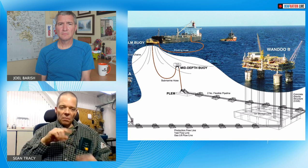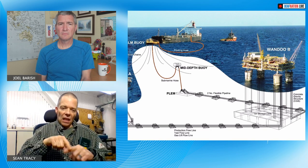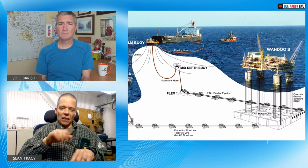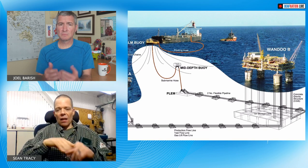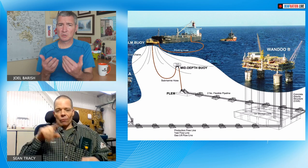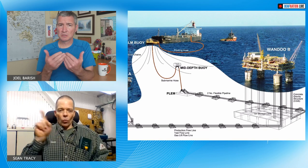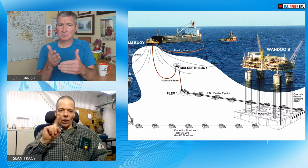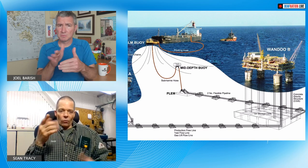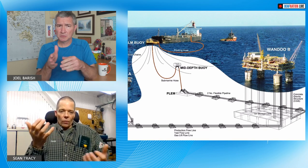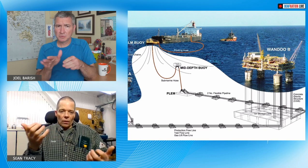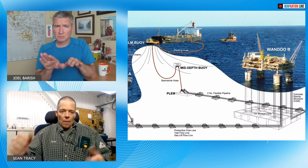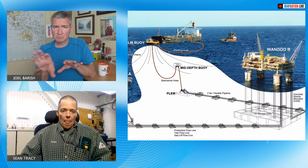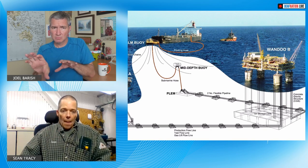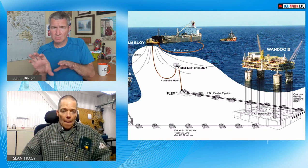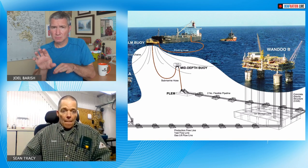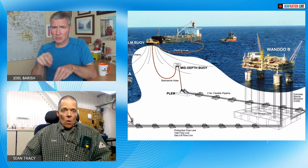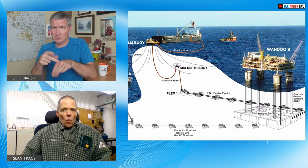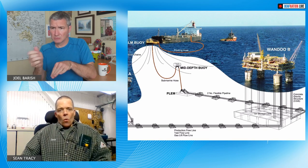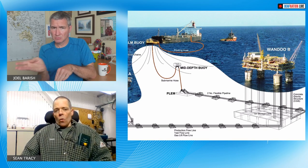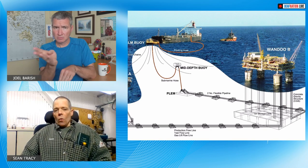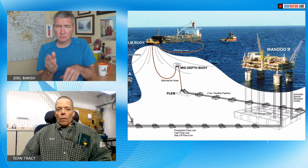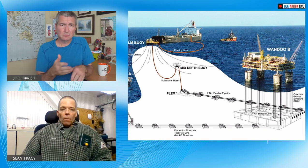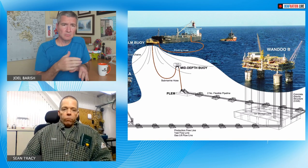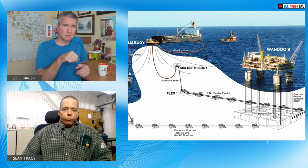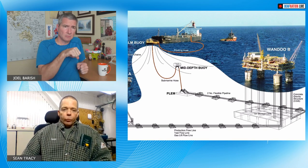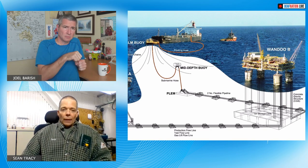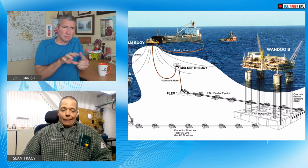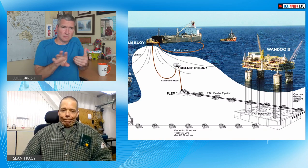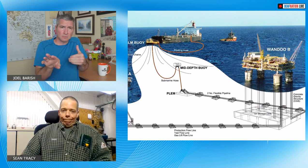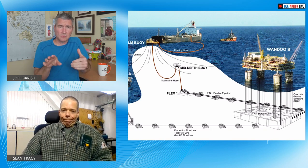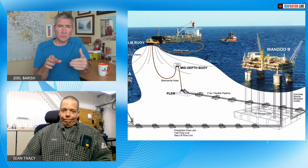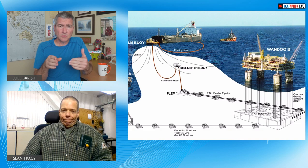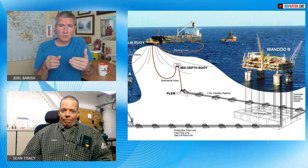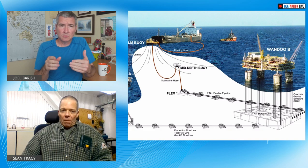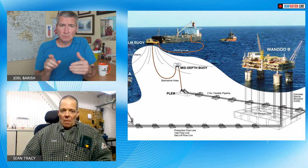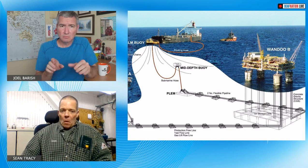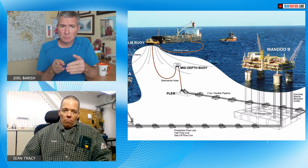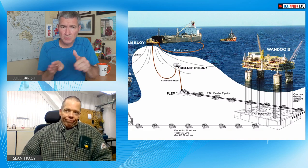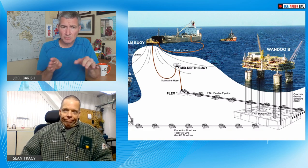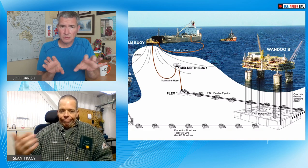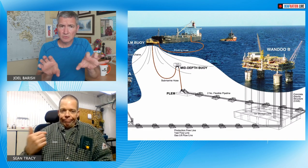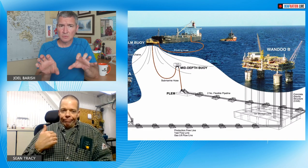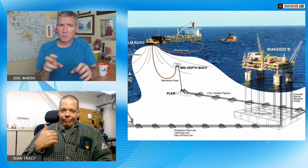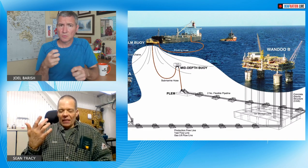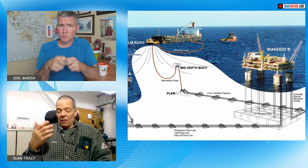So it depends on where and what you want. Is it easy to tell the difference between natural gas and oil?